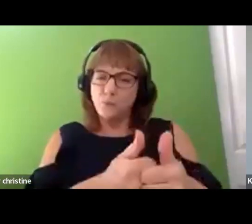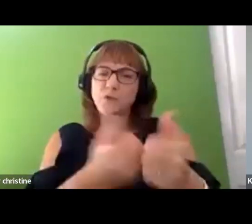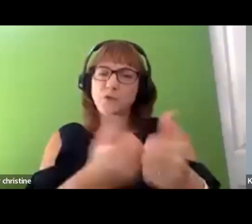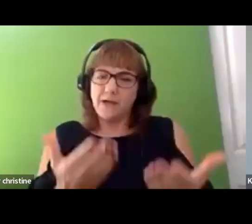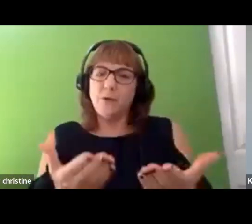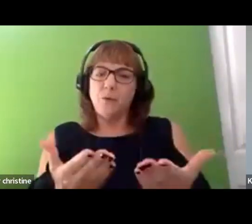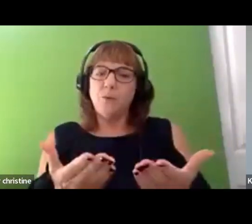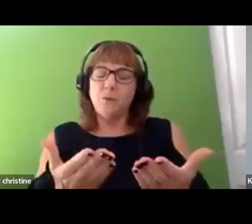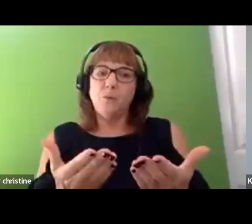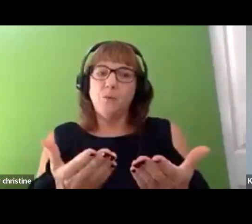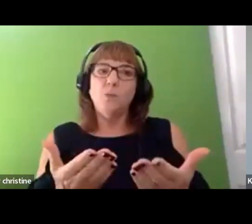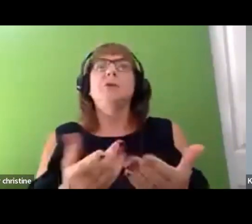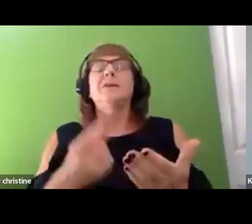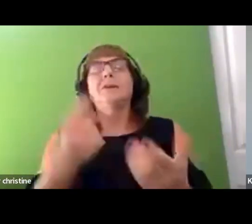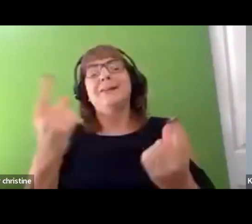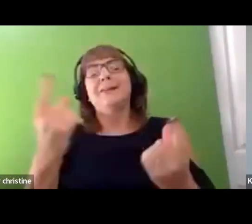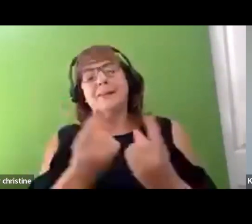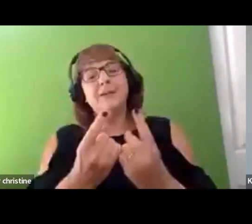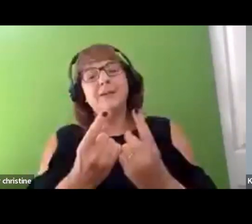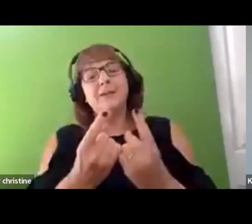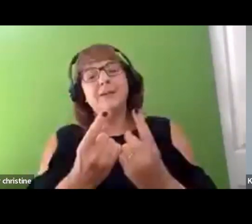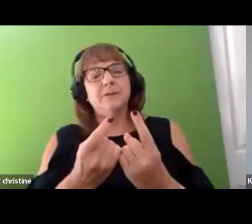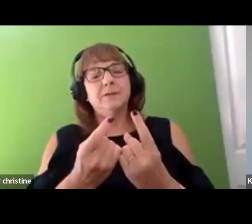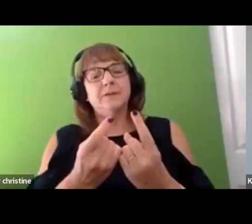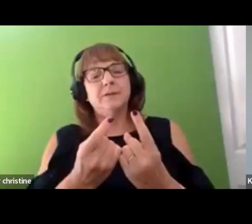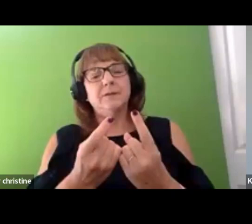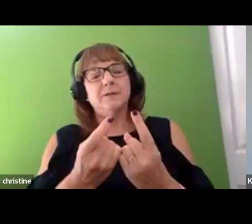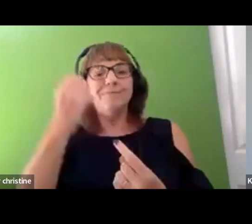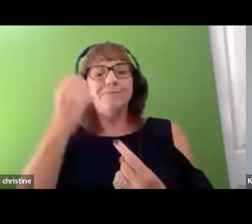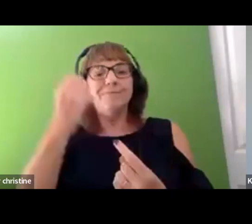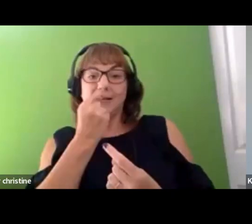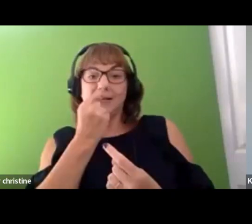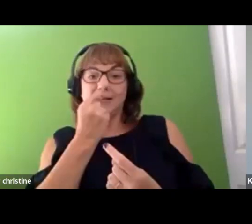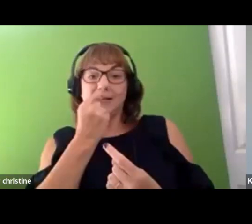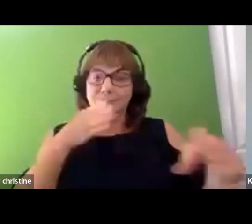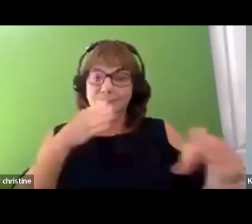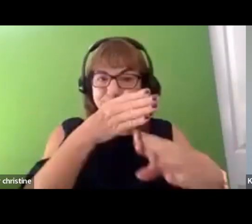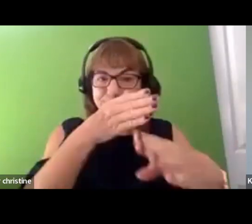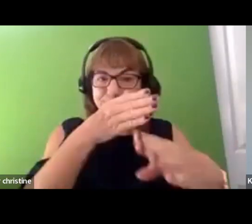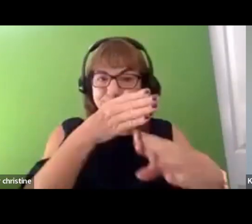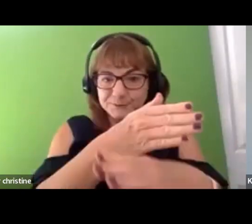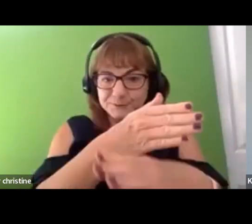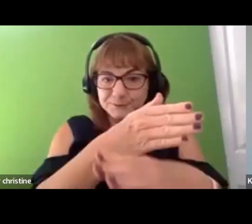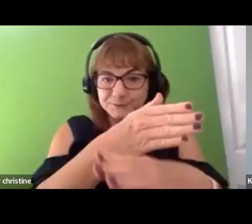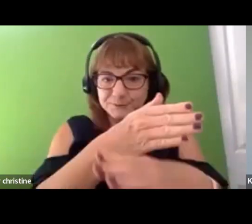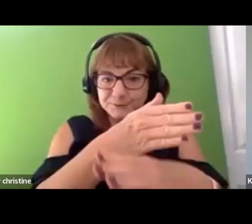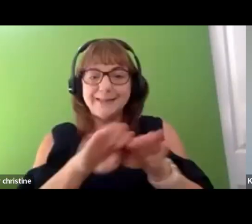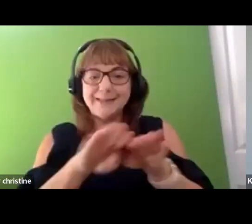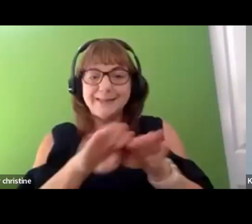things into practice and so we've just prepared a few starter questions, and then hopefully we'll be